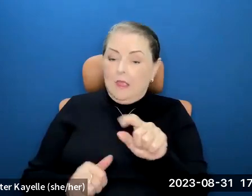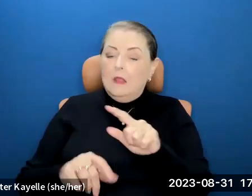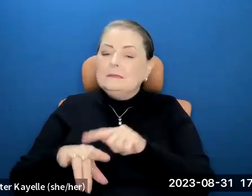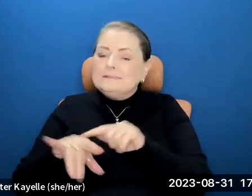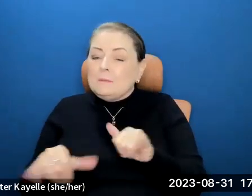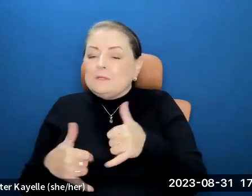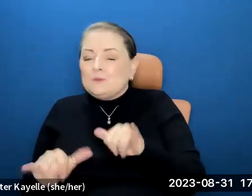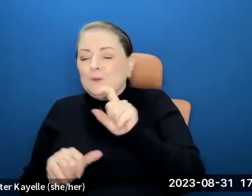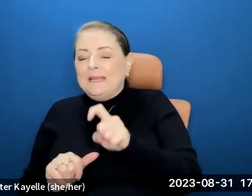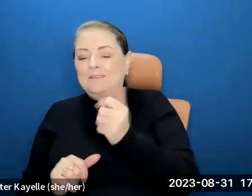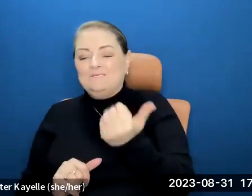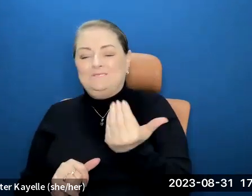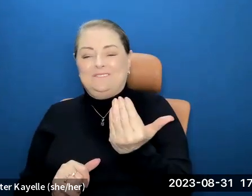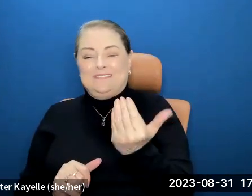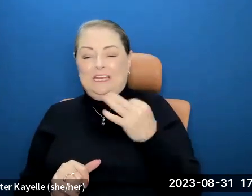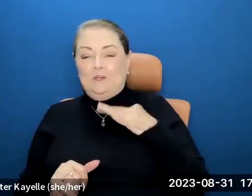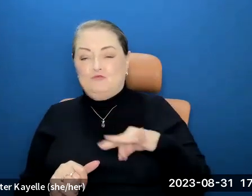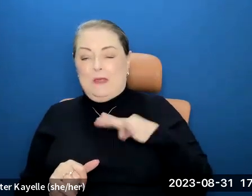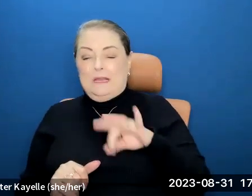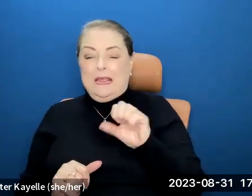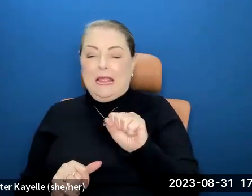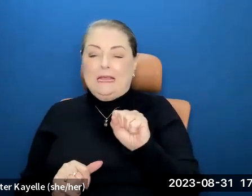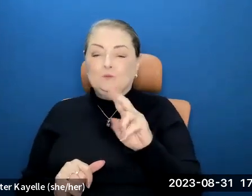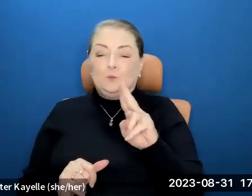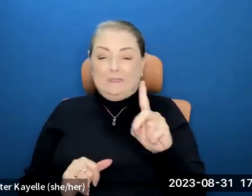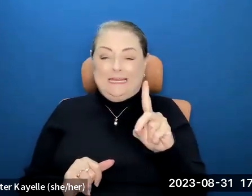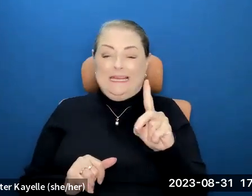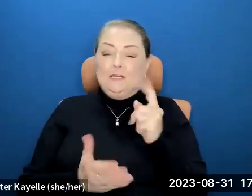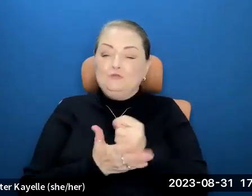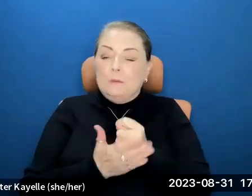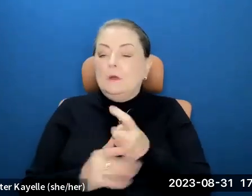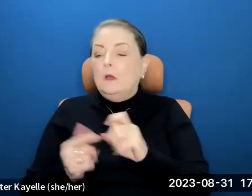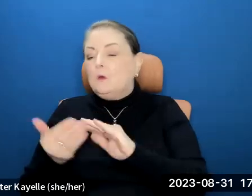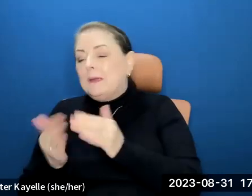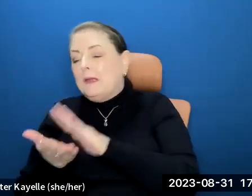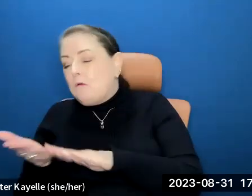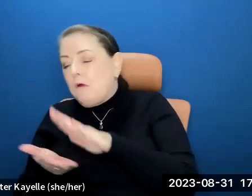15 credits specific to sud treatment from like a community college or university if you don't have